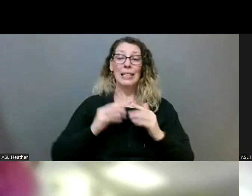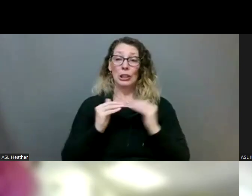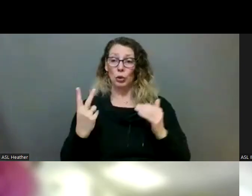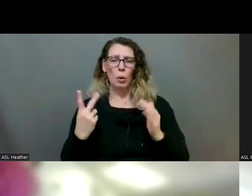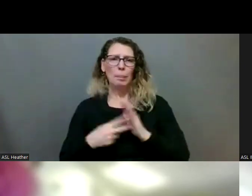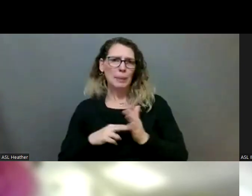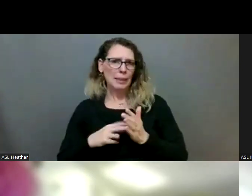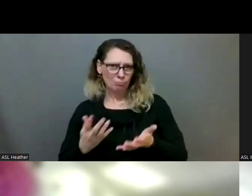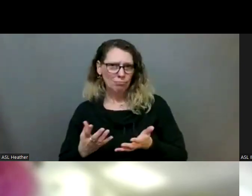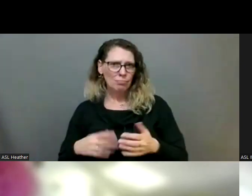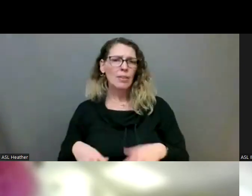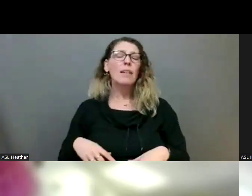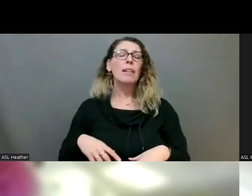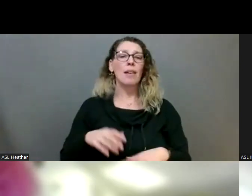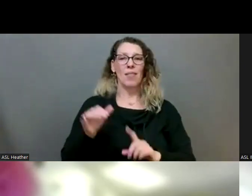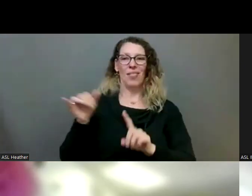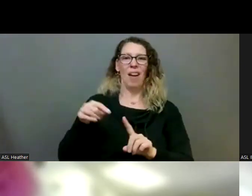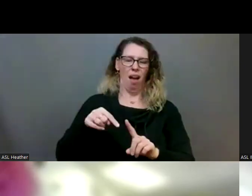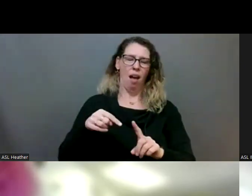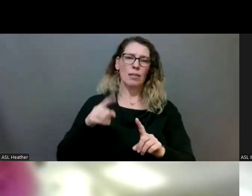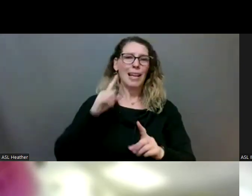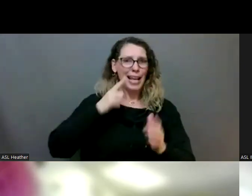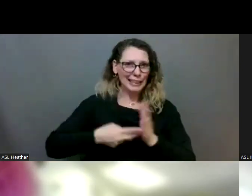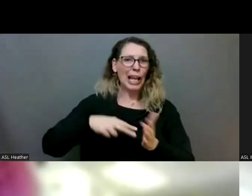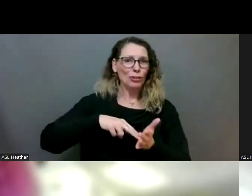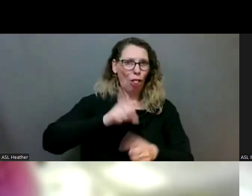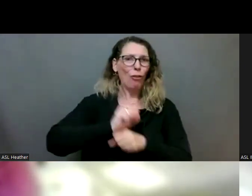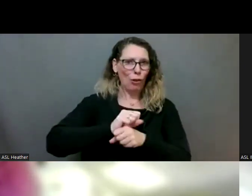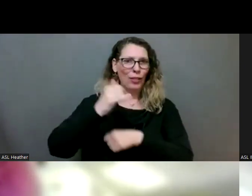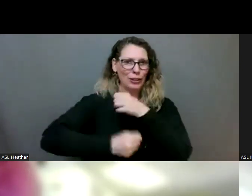so that has been very intentional work this year to focus on professional